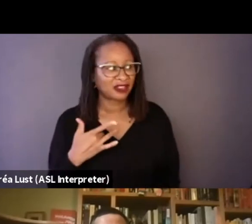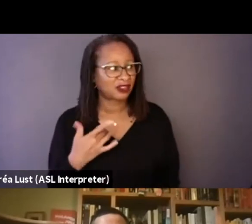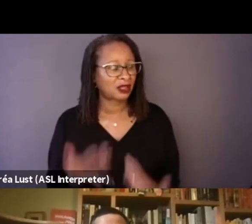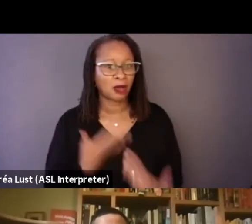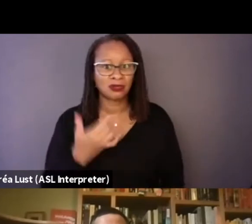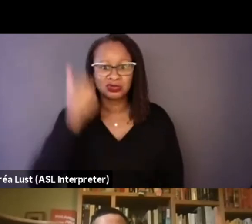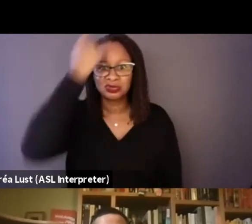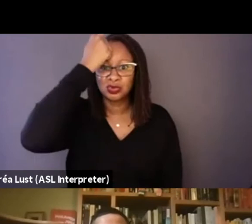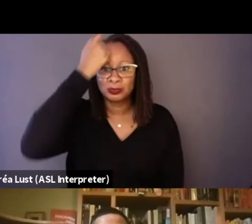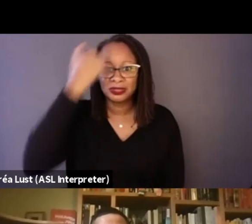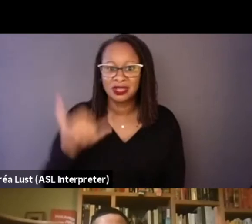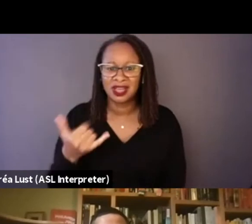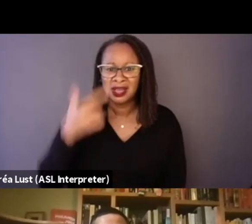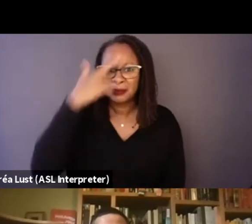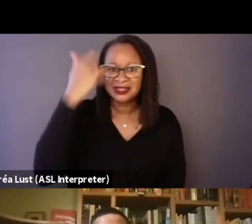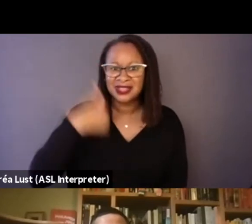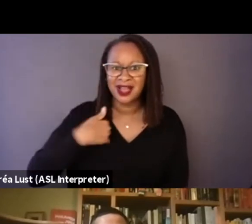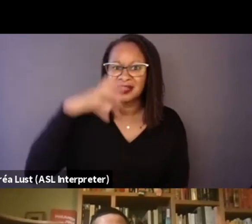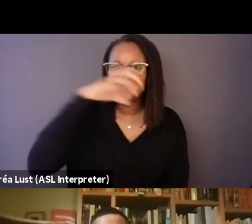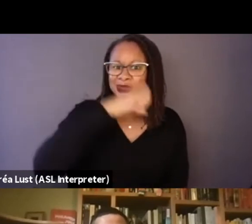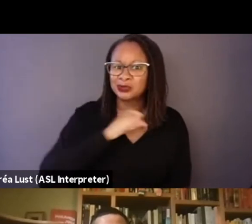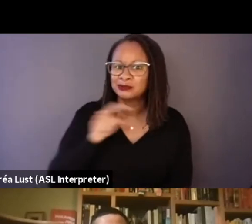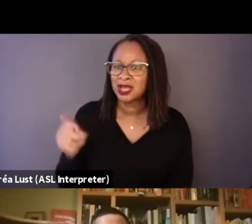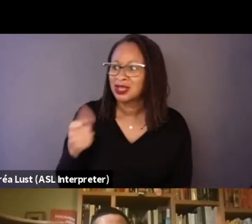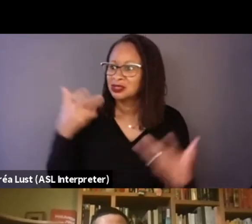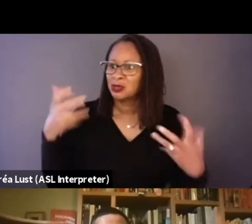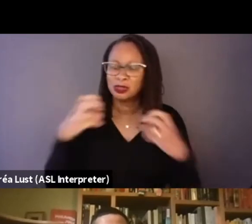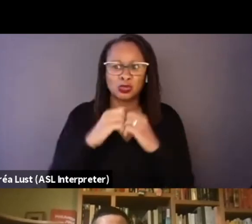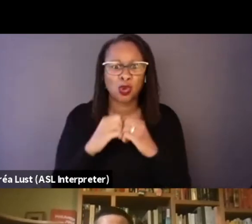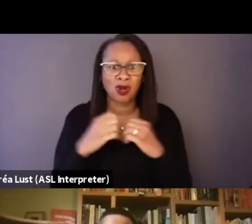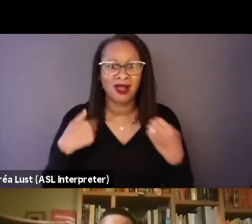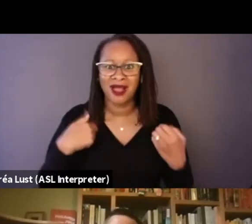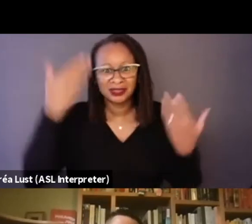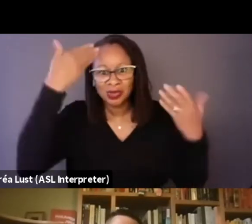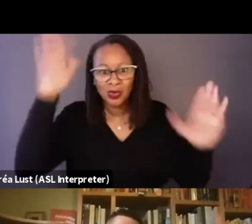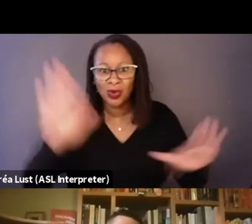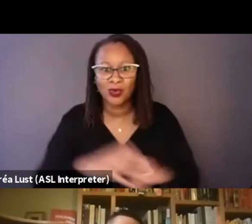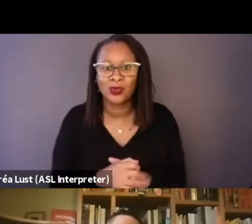because I just am realizing there's so much that I don't know." and that was something that I wanted to share.